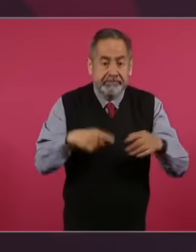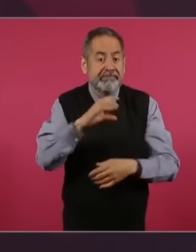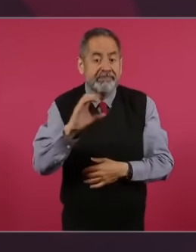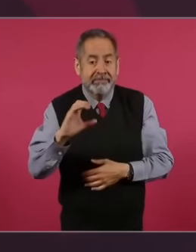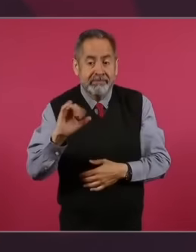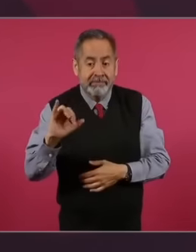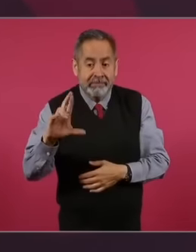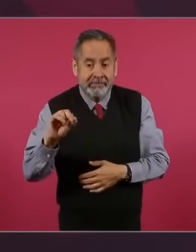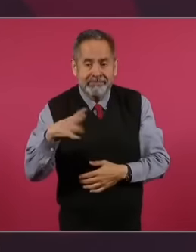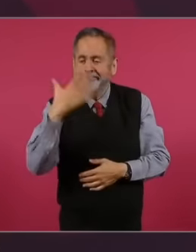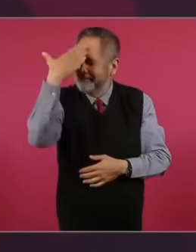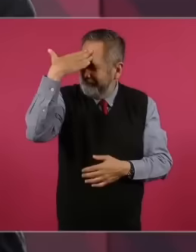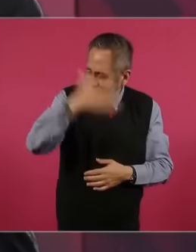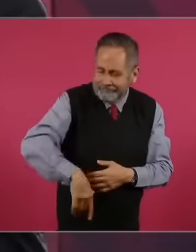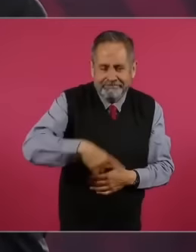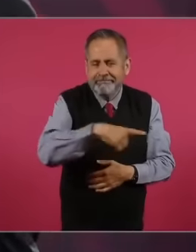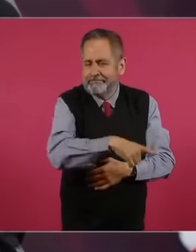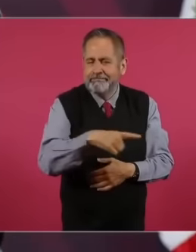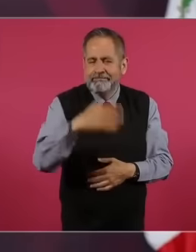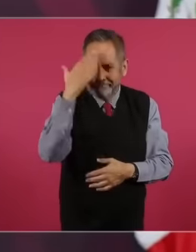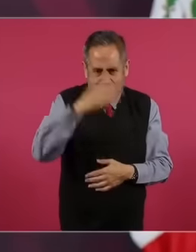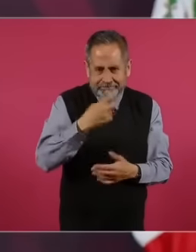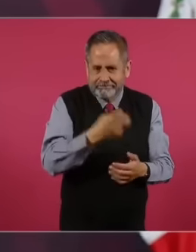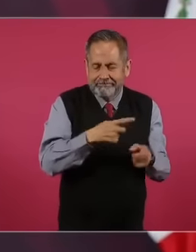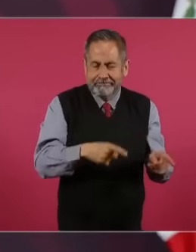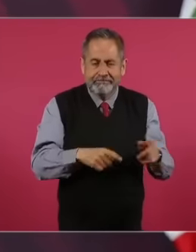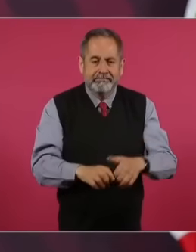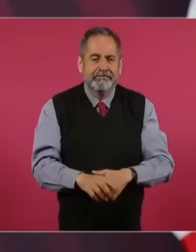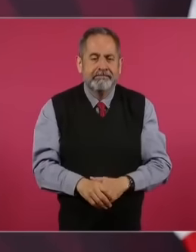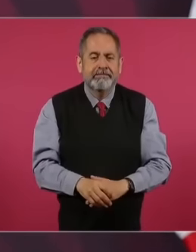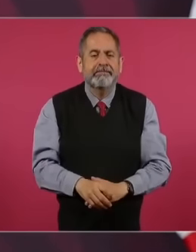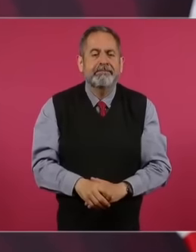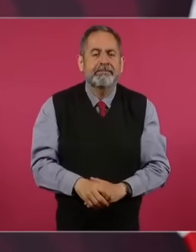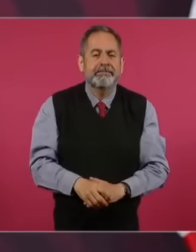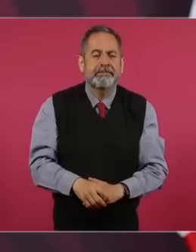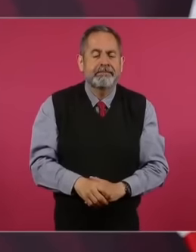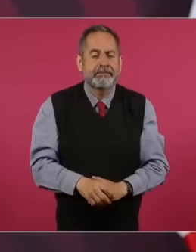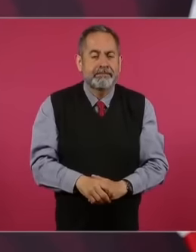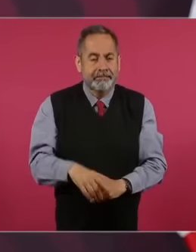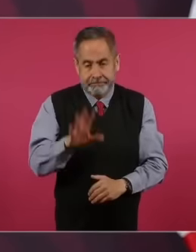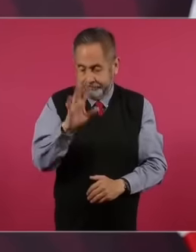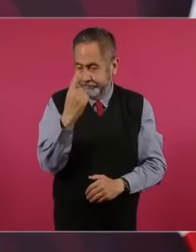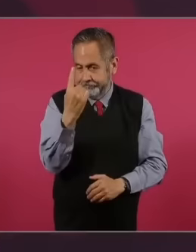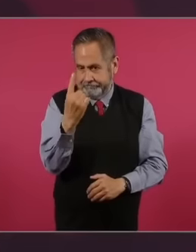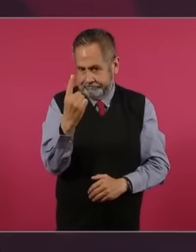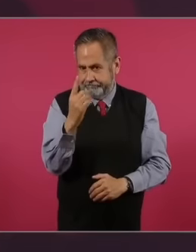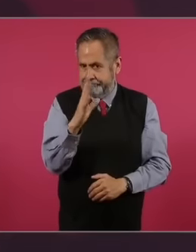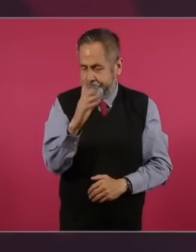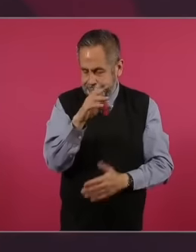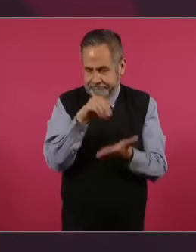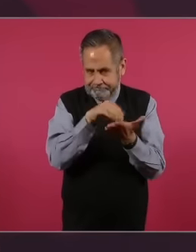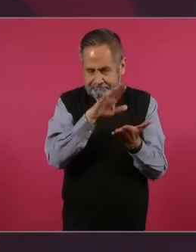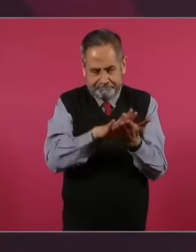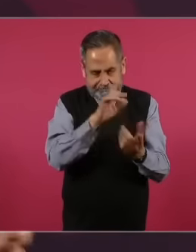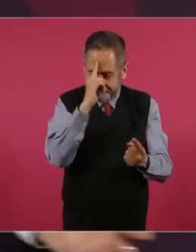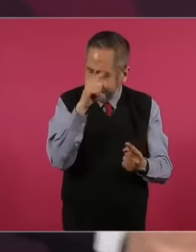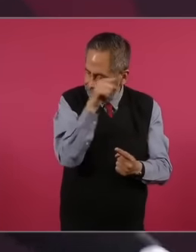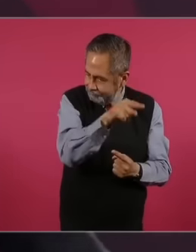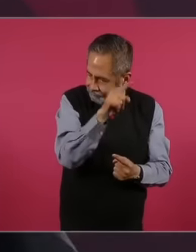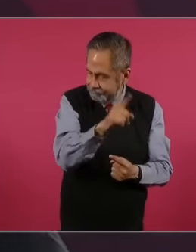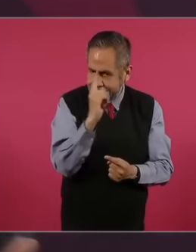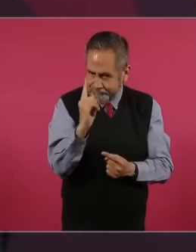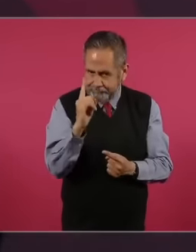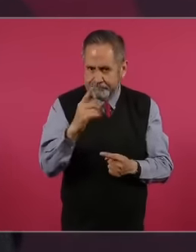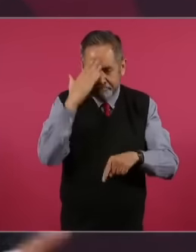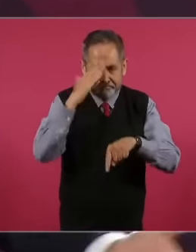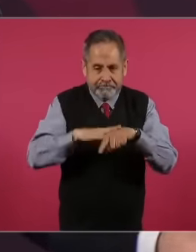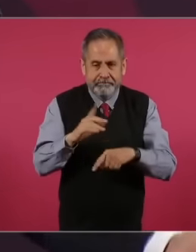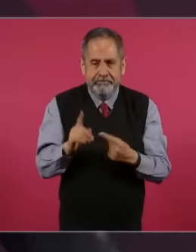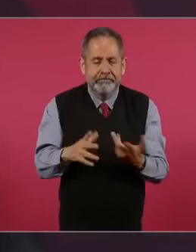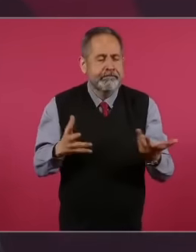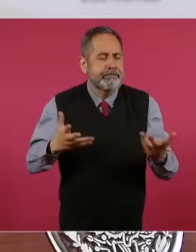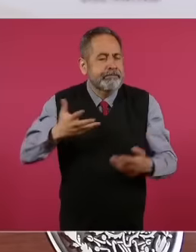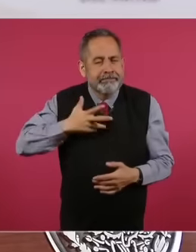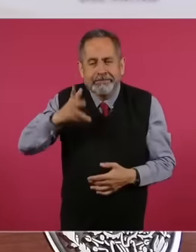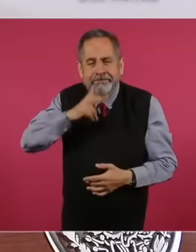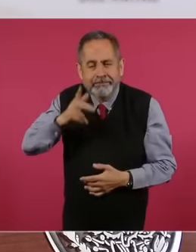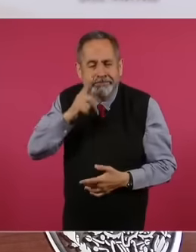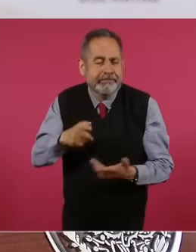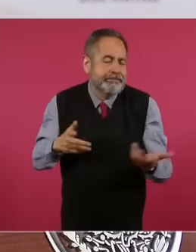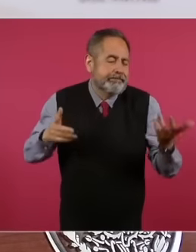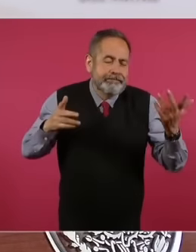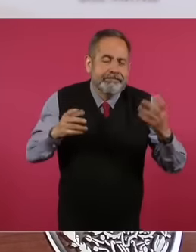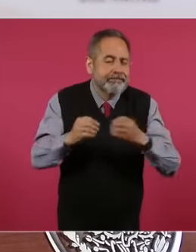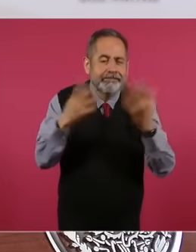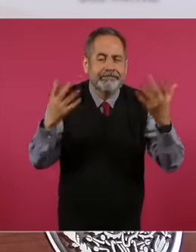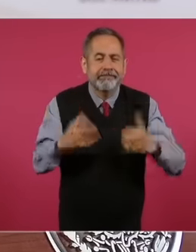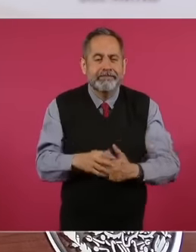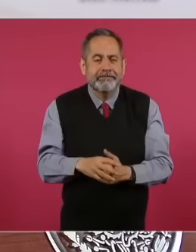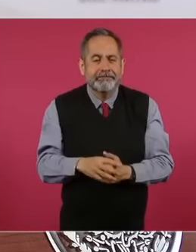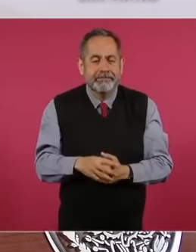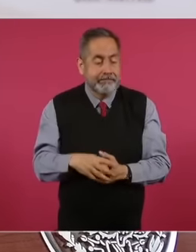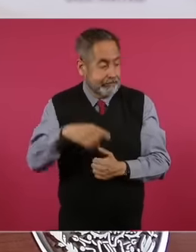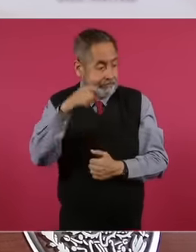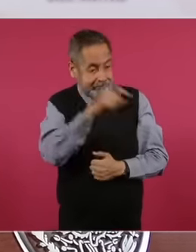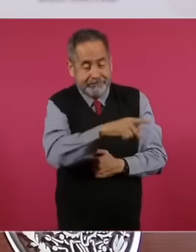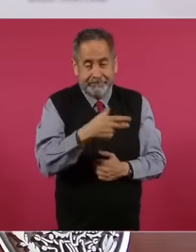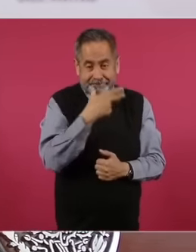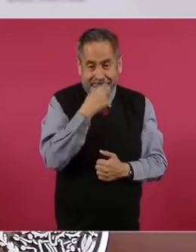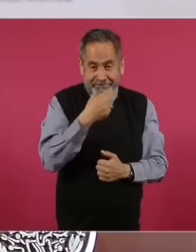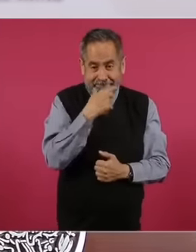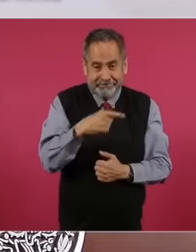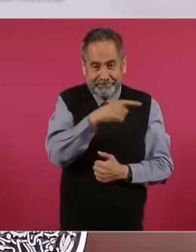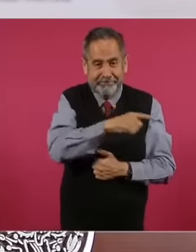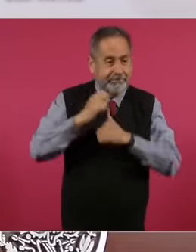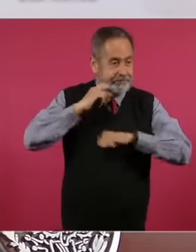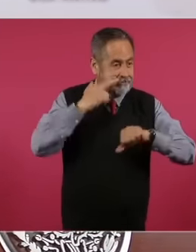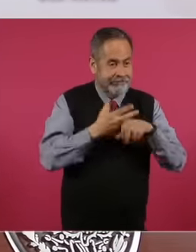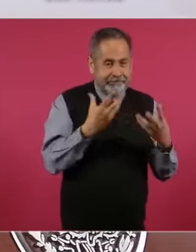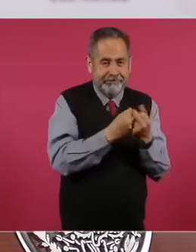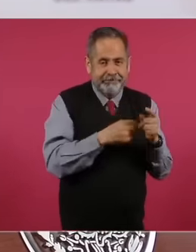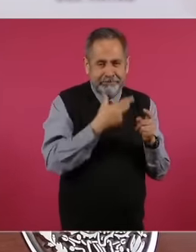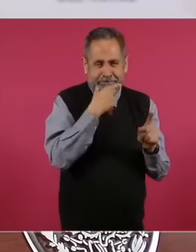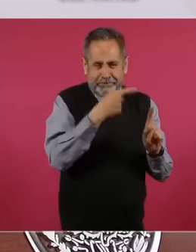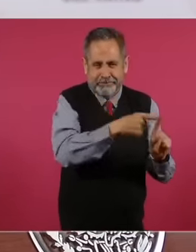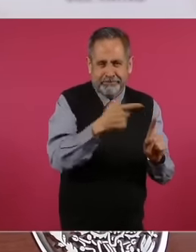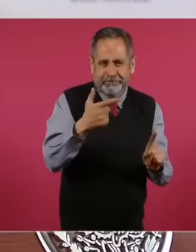that. That was a good thing. What more evidence than this man who did the polls after